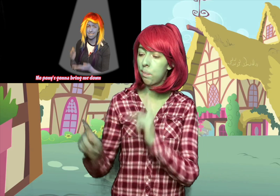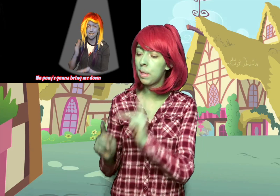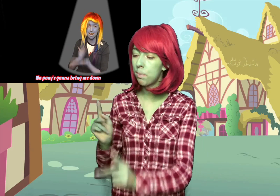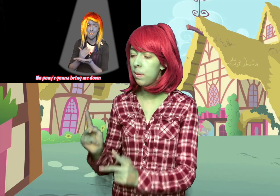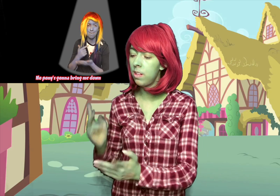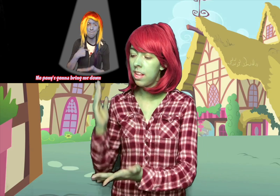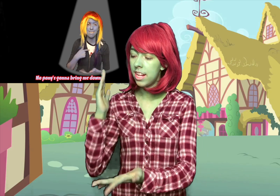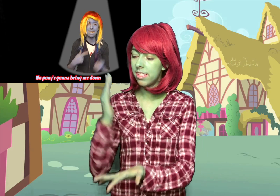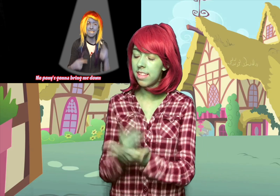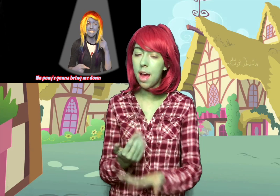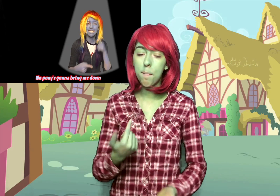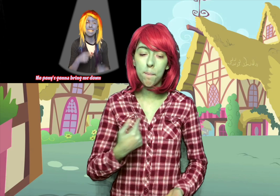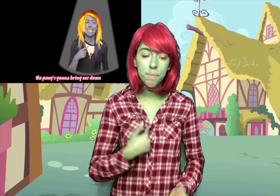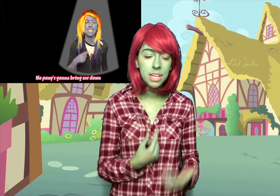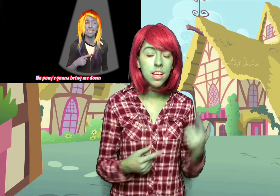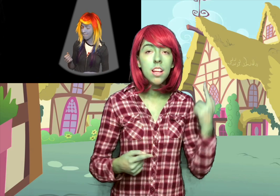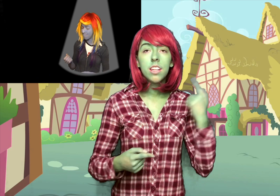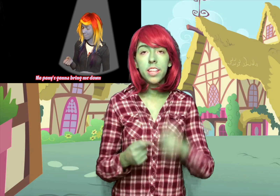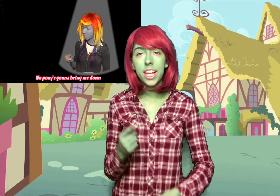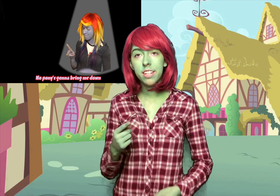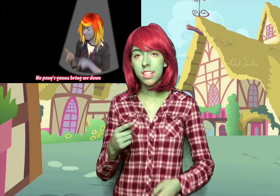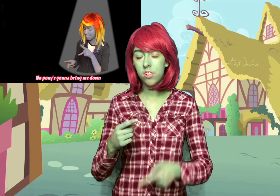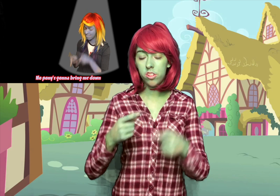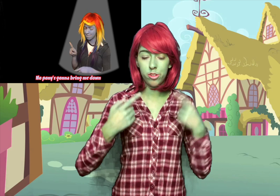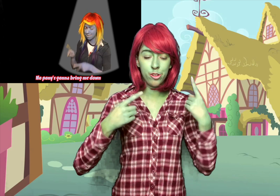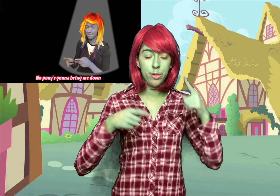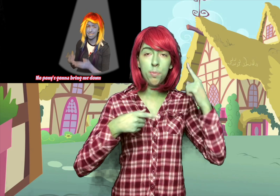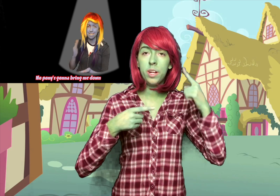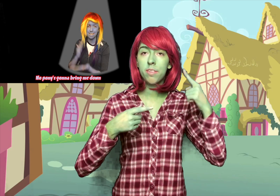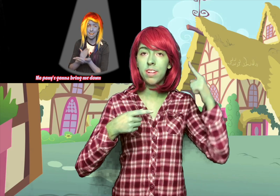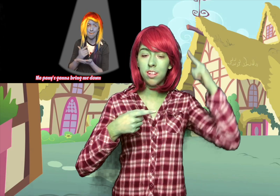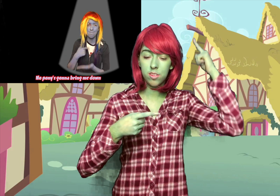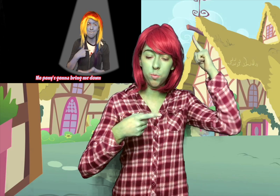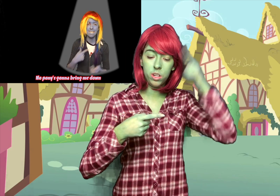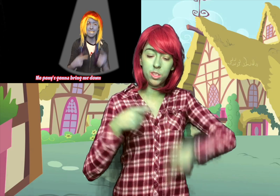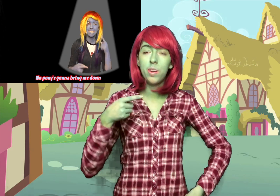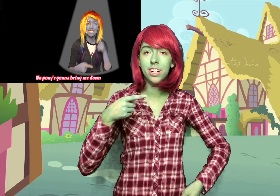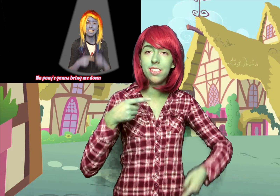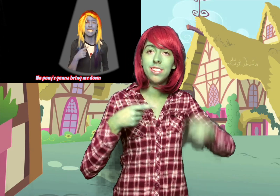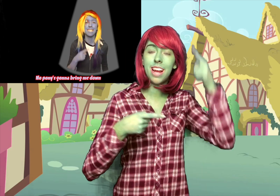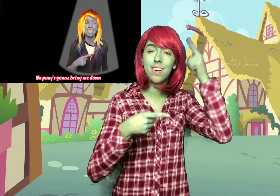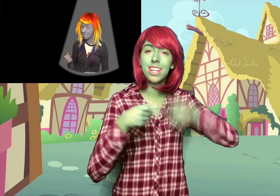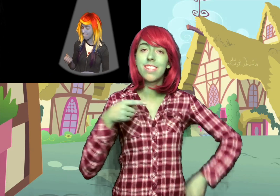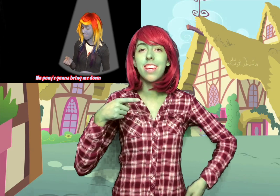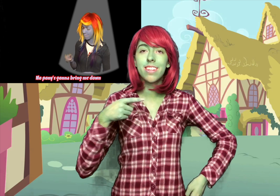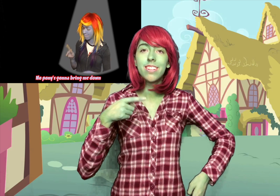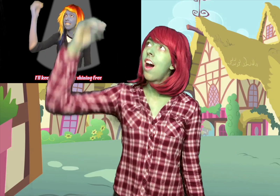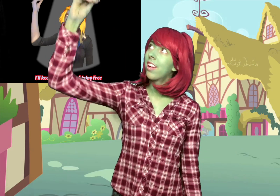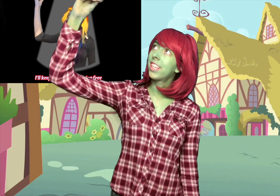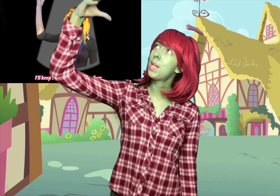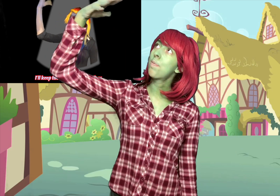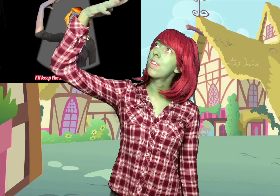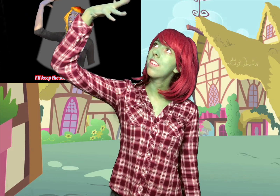PEOPLE, STOP, ME. CANT is just two pointer fingers and one going down against the other "i'll keep the